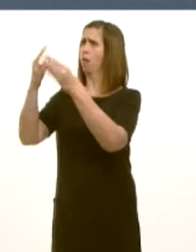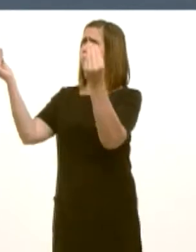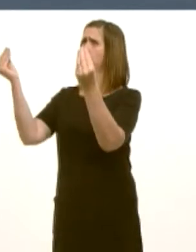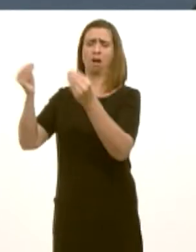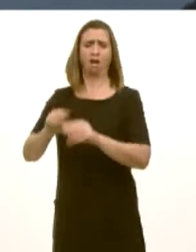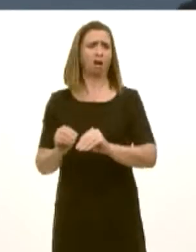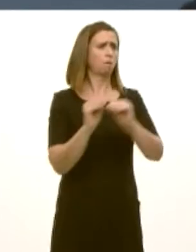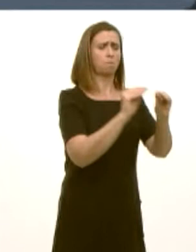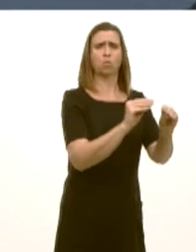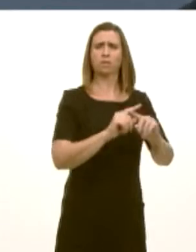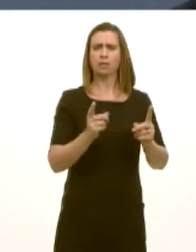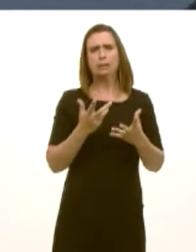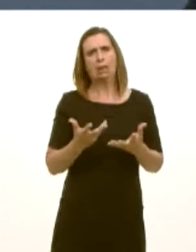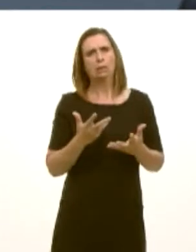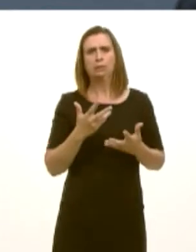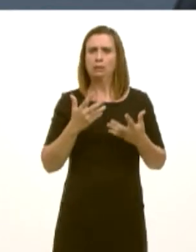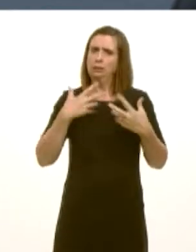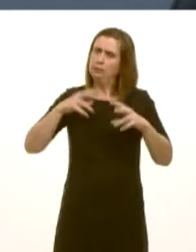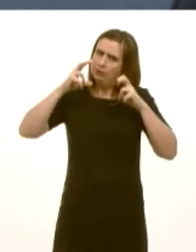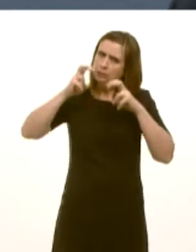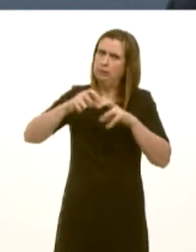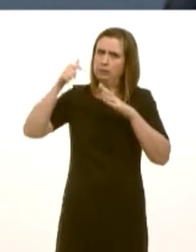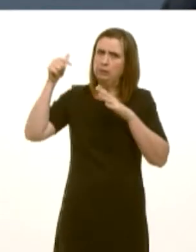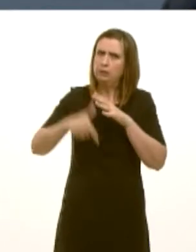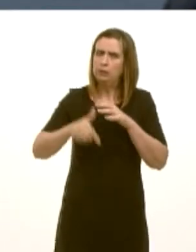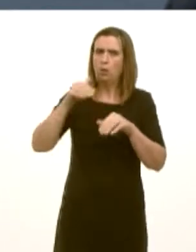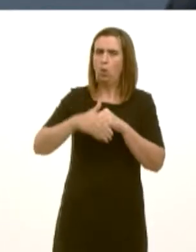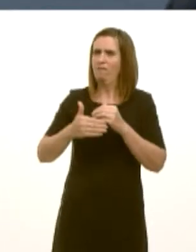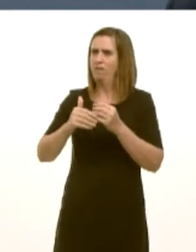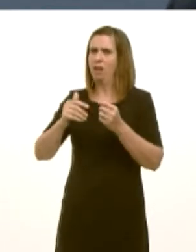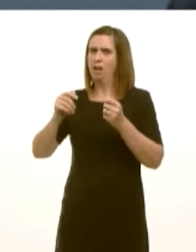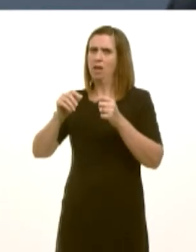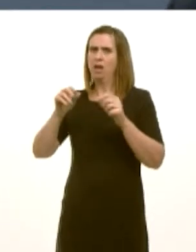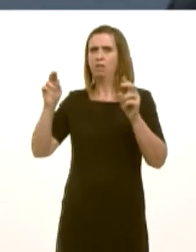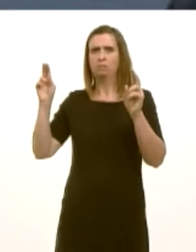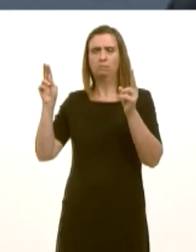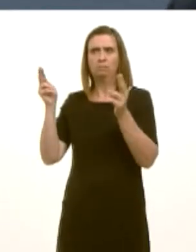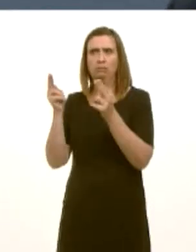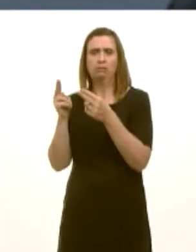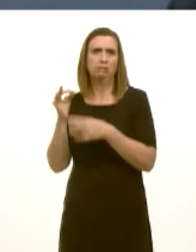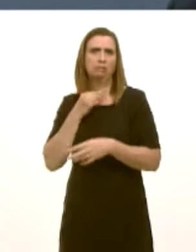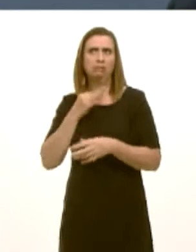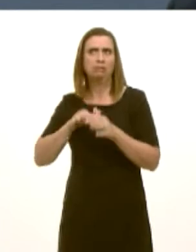carried out any detailed research into the effect of this change on the numbers choosing Welsh-medium education into the future.